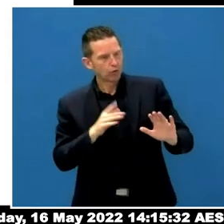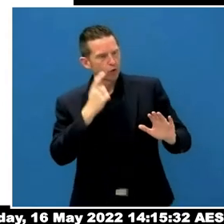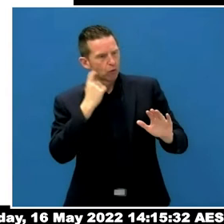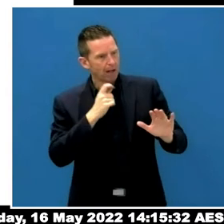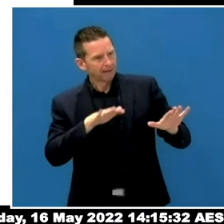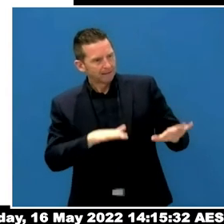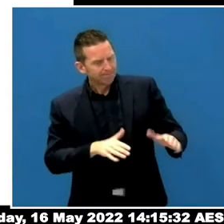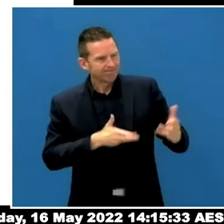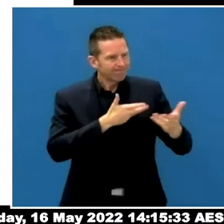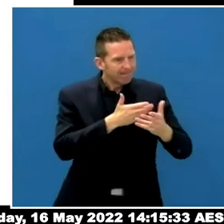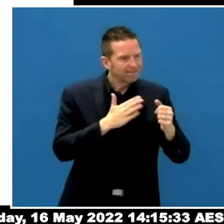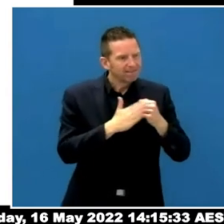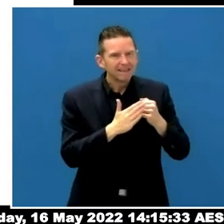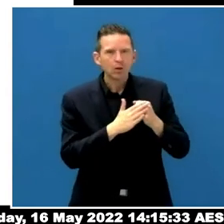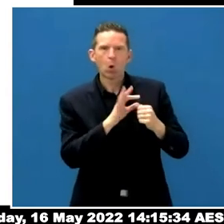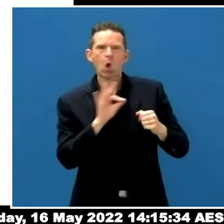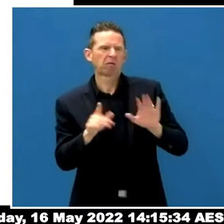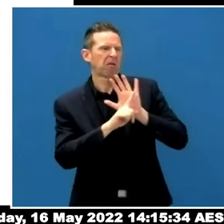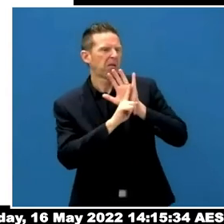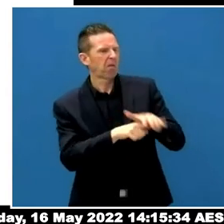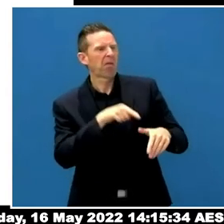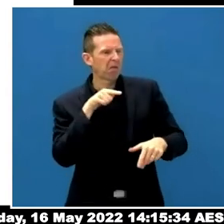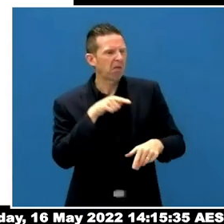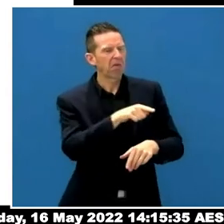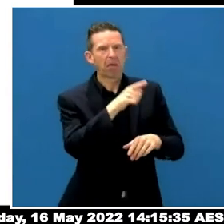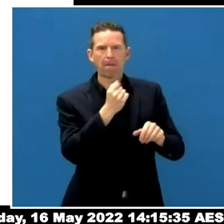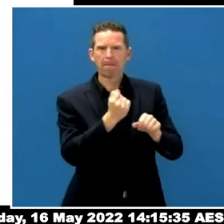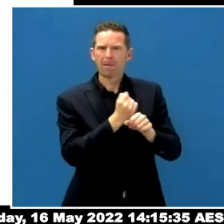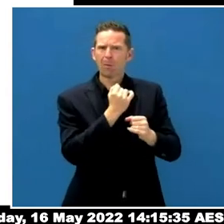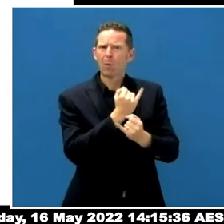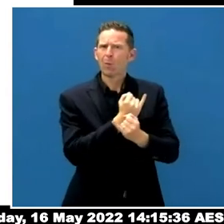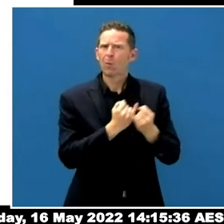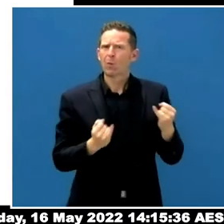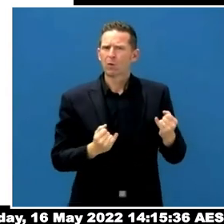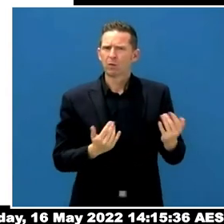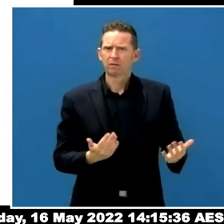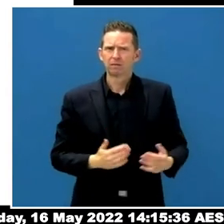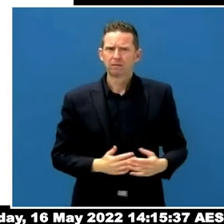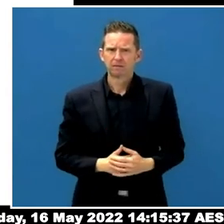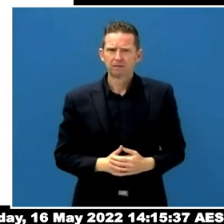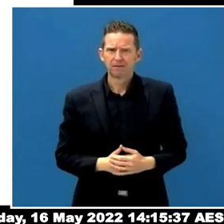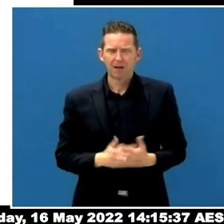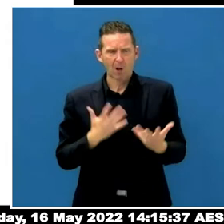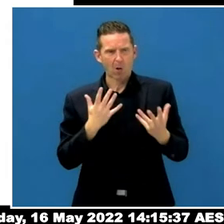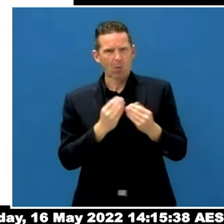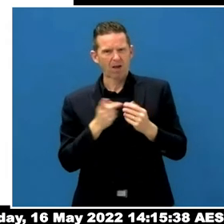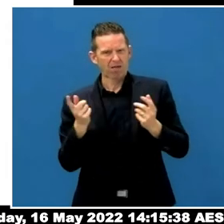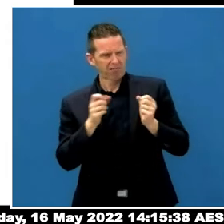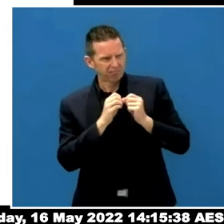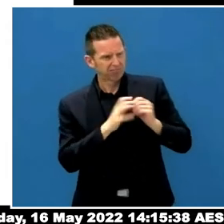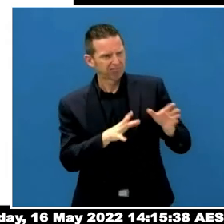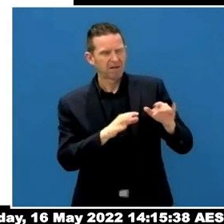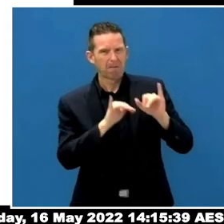the situation a lot worse, and using that sort of language and, yes, I mean, I can